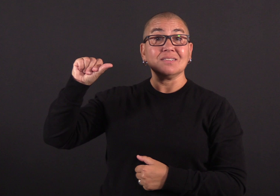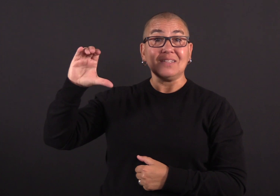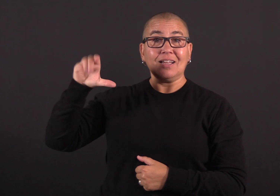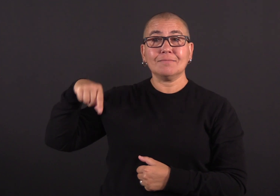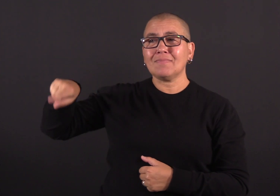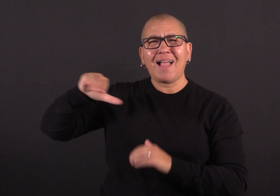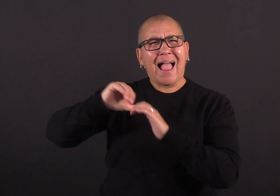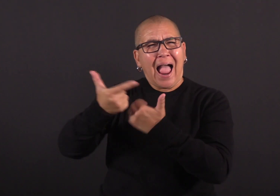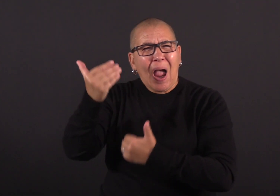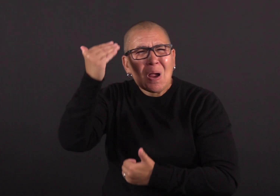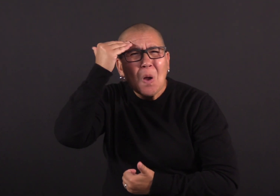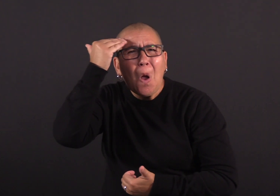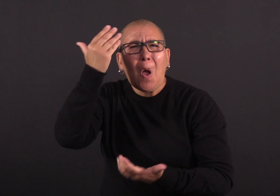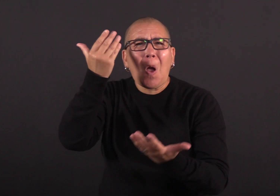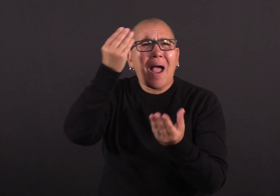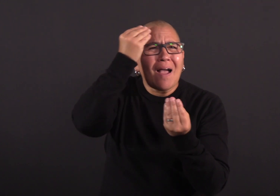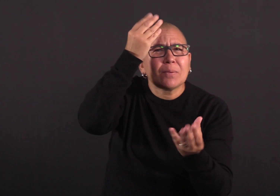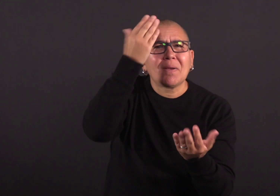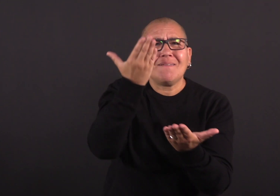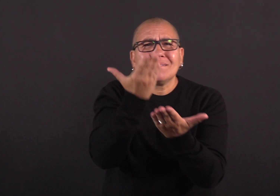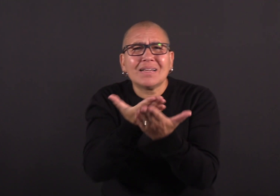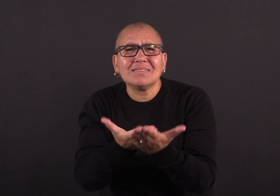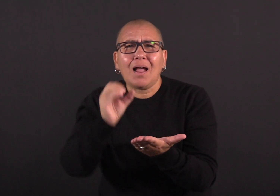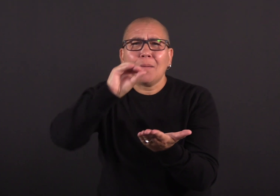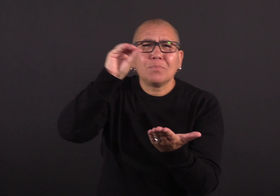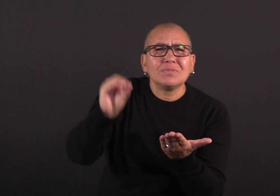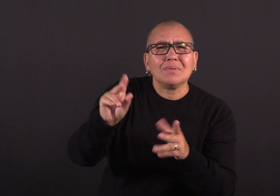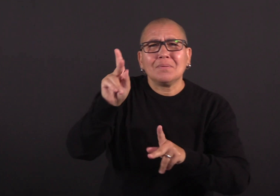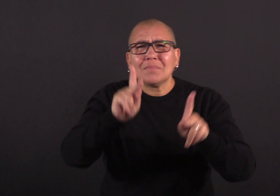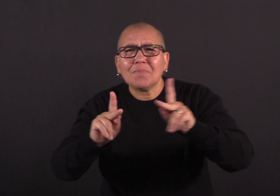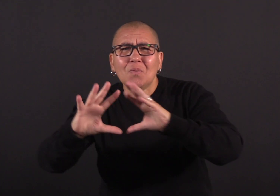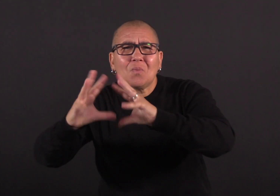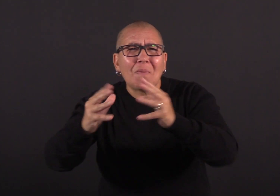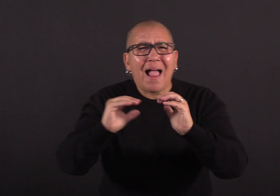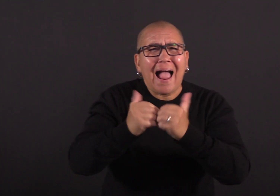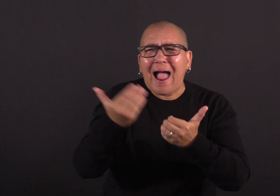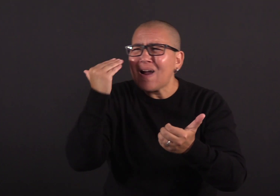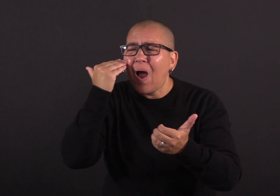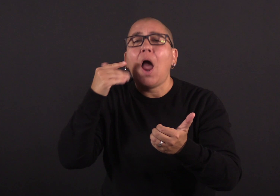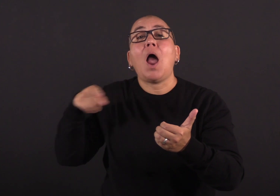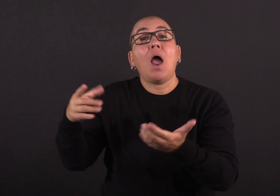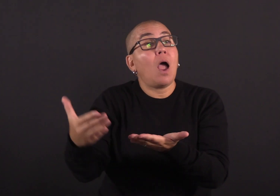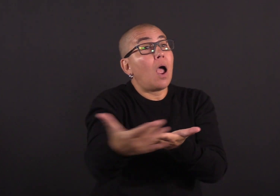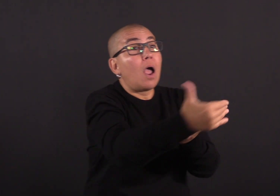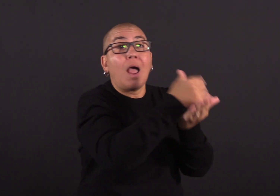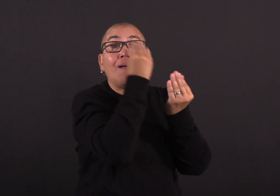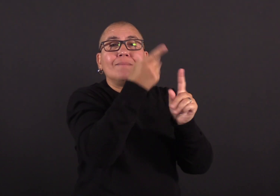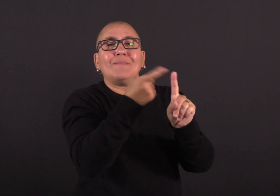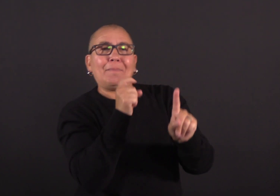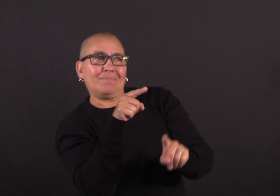SHADAC analyzed data from the Minnesota Electronic Health Record Consortium,